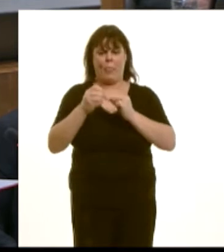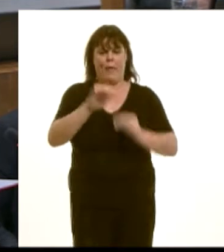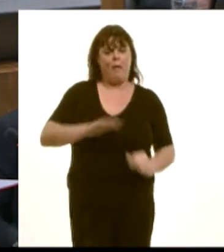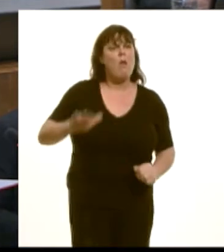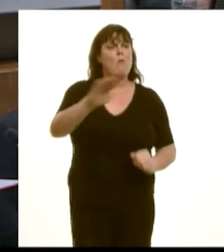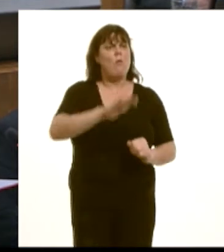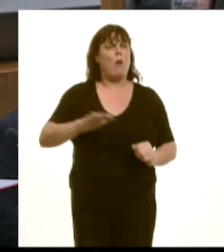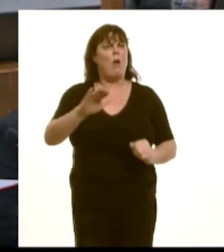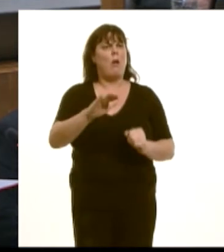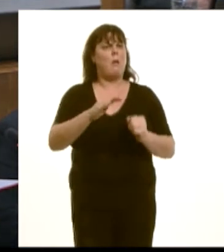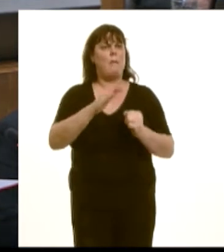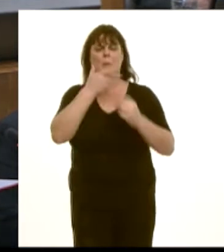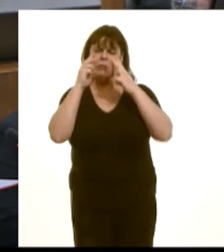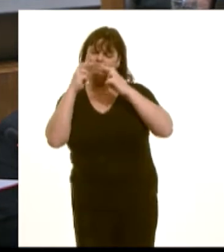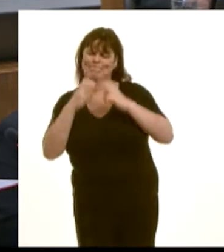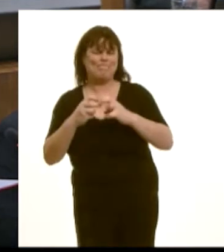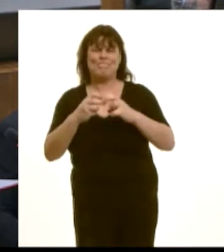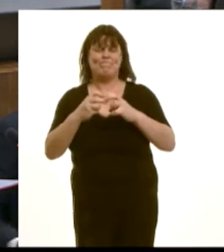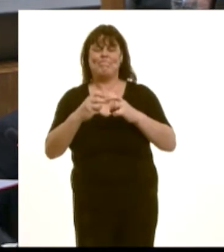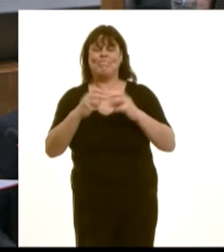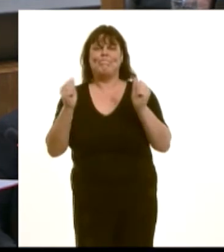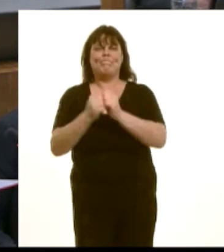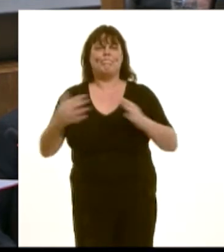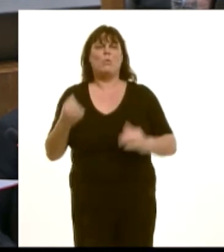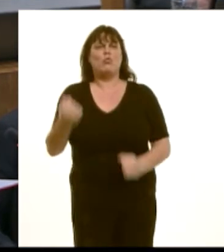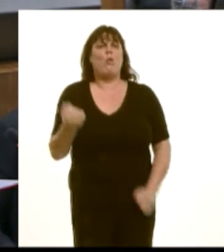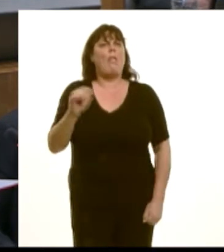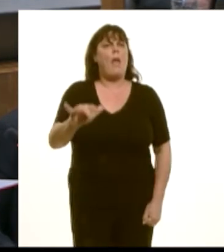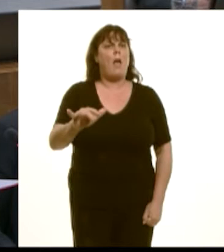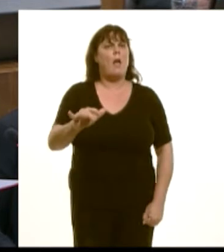However, nevertheless, what I have seen over the years is the frequency of services improve